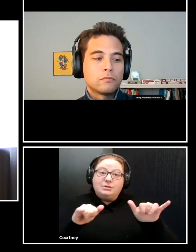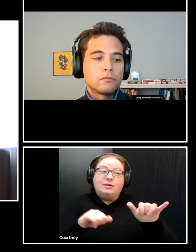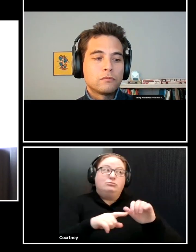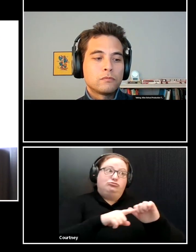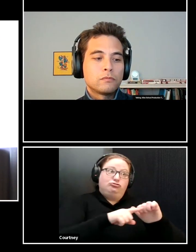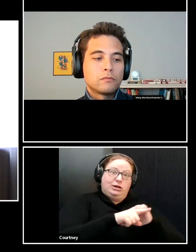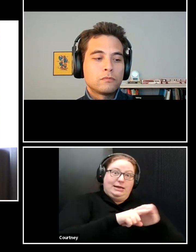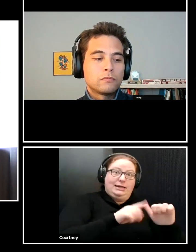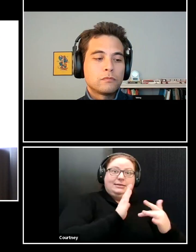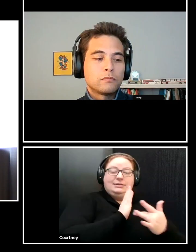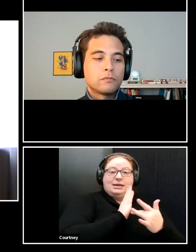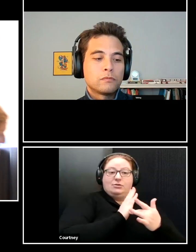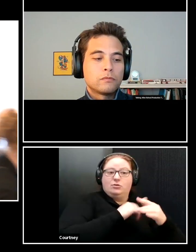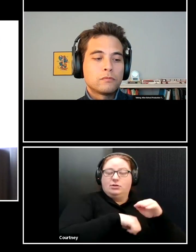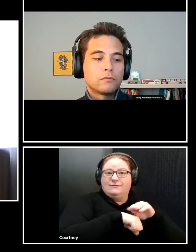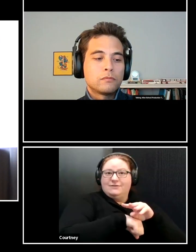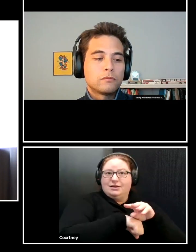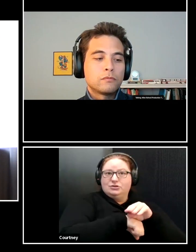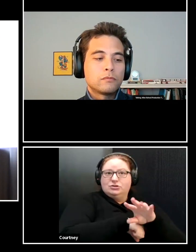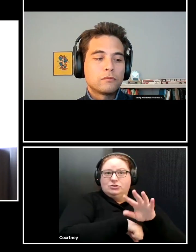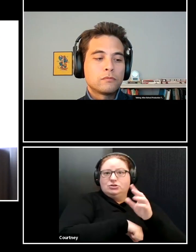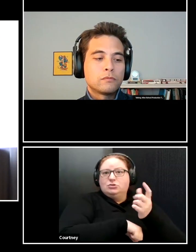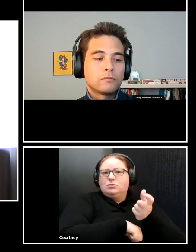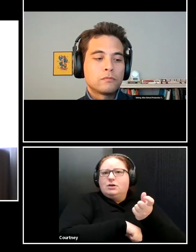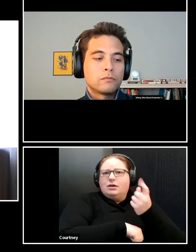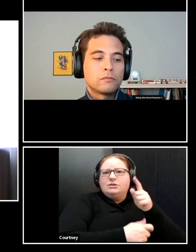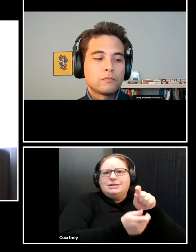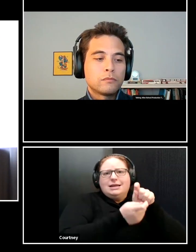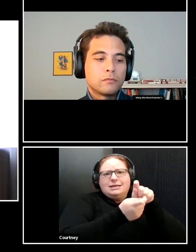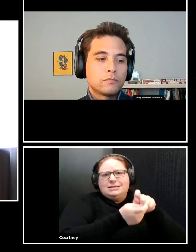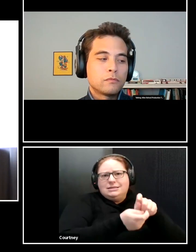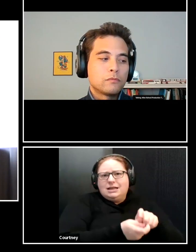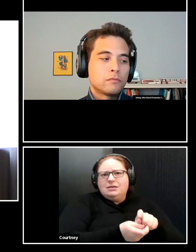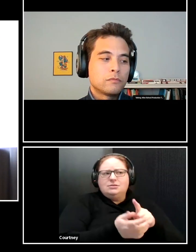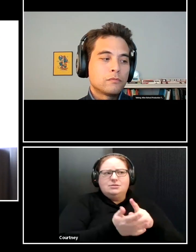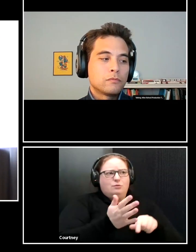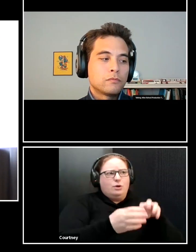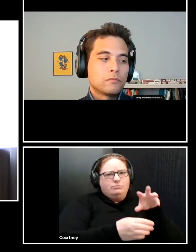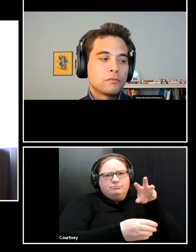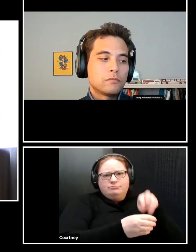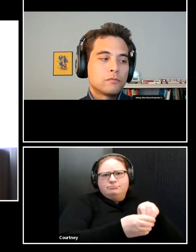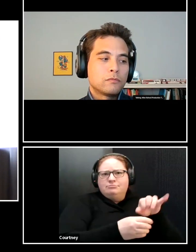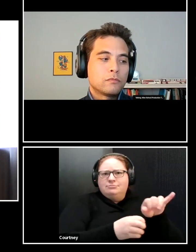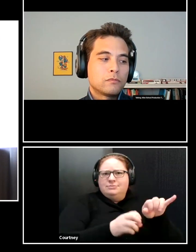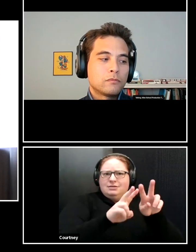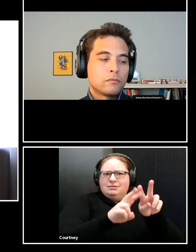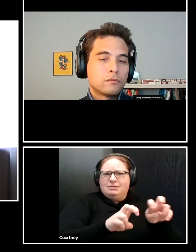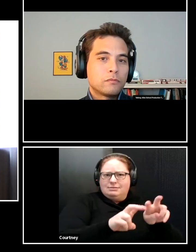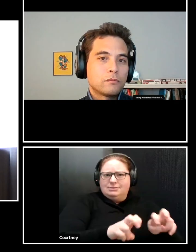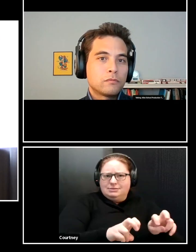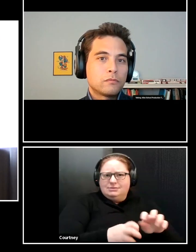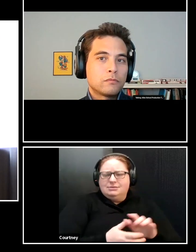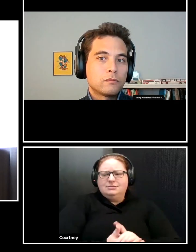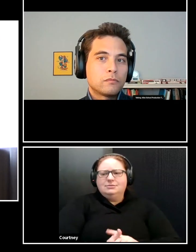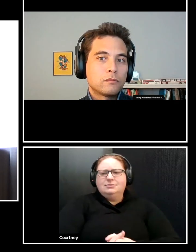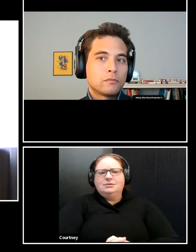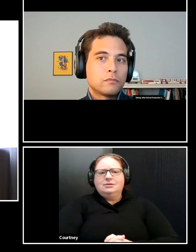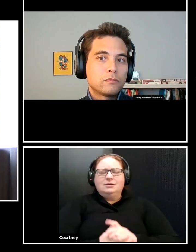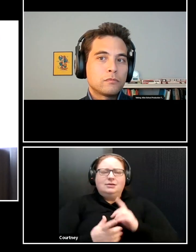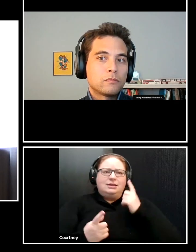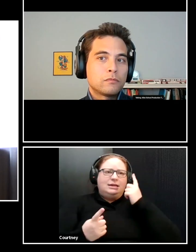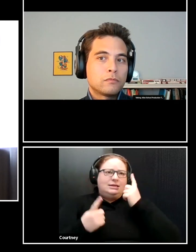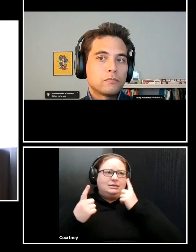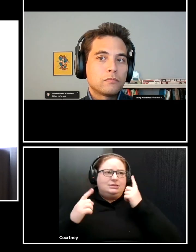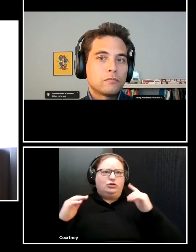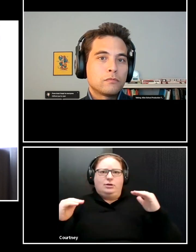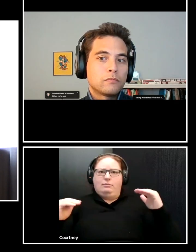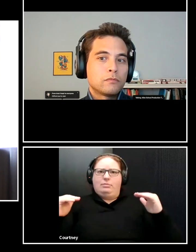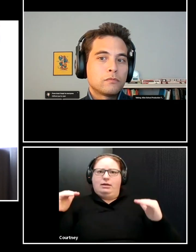to understand the details of kind of what comes into an analysis. And think about balancing how